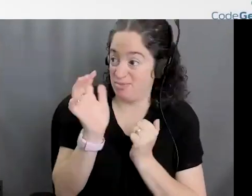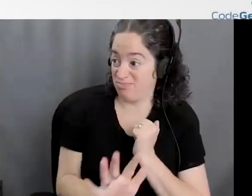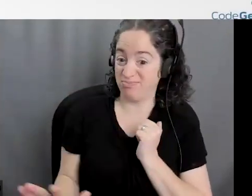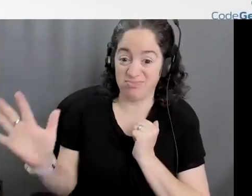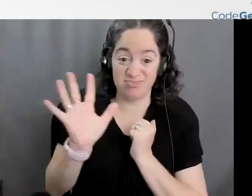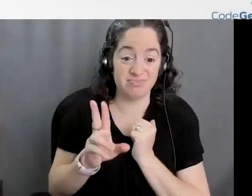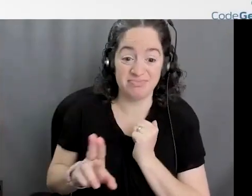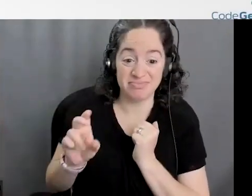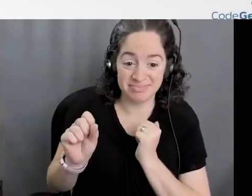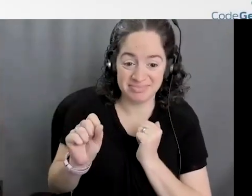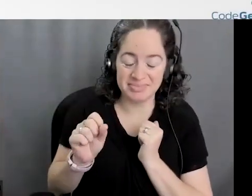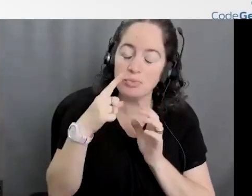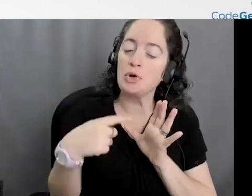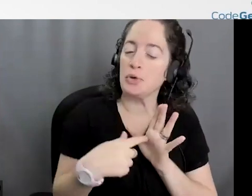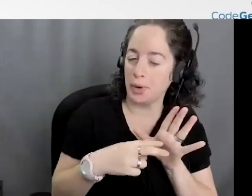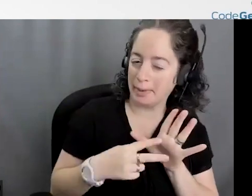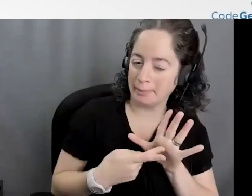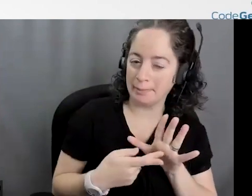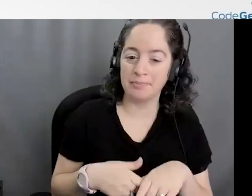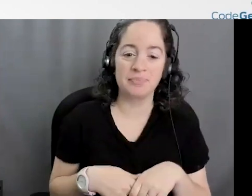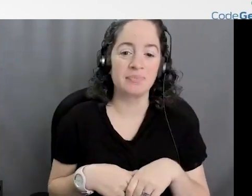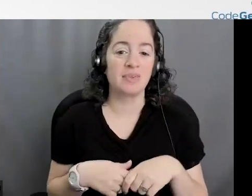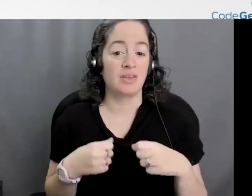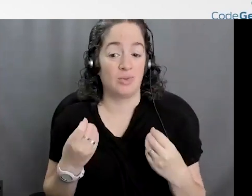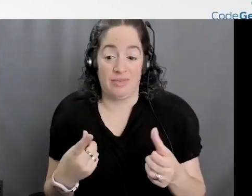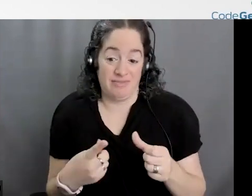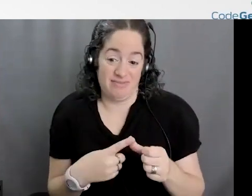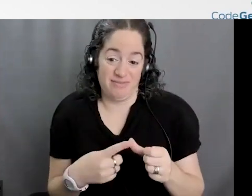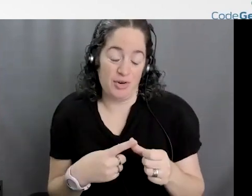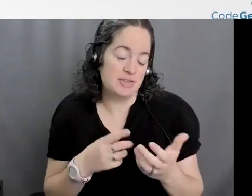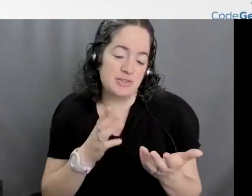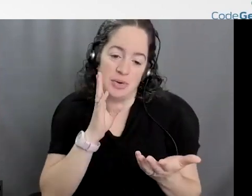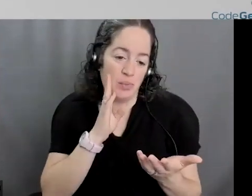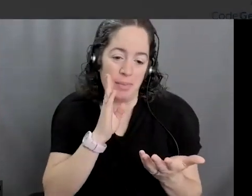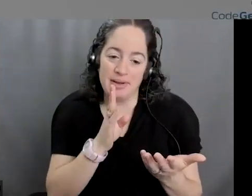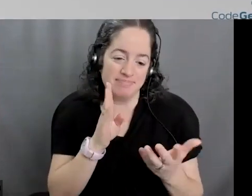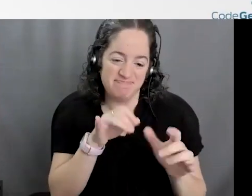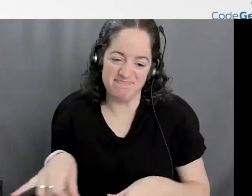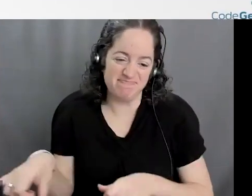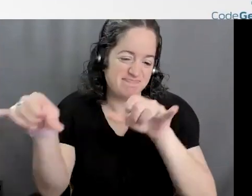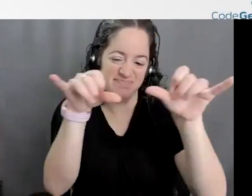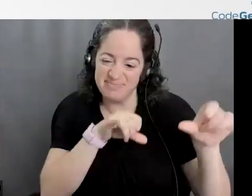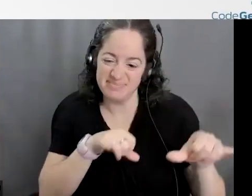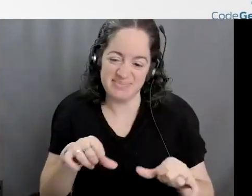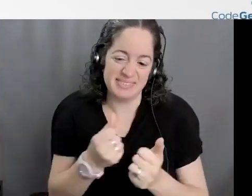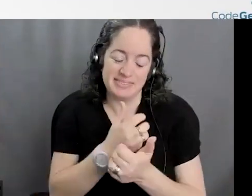The first thing is all the things you do to make any website accessible. As we know, there's a fair number of those things.